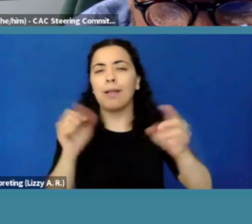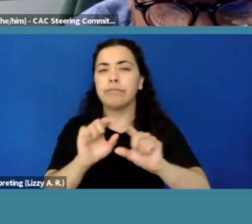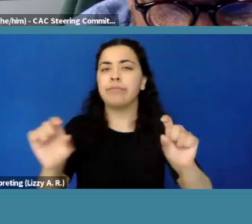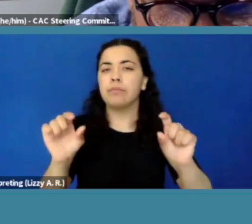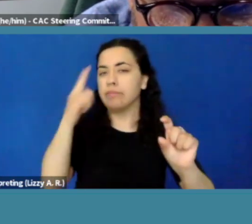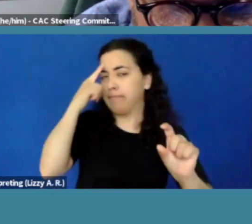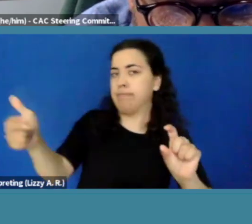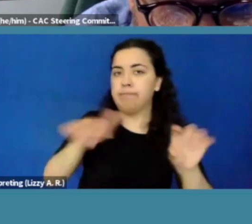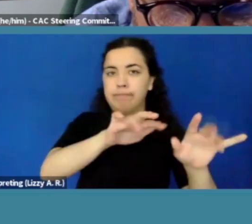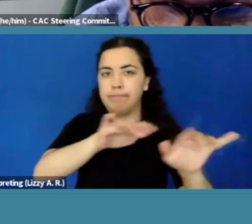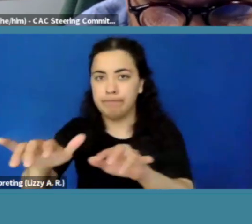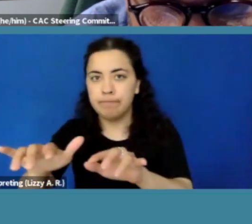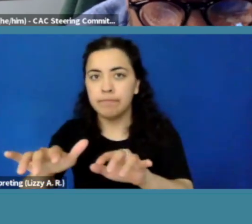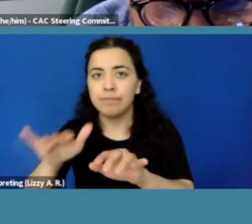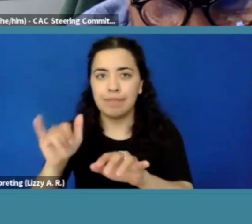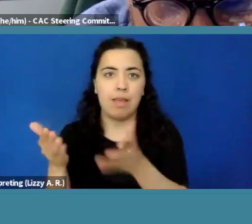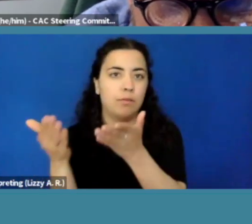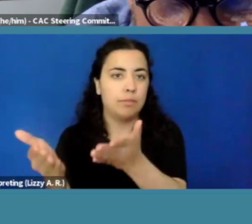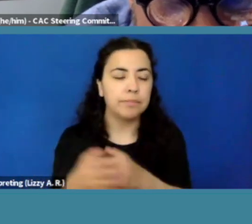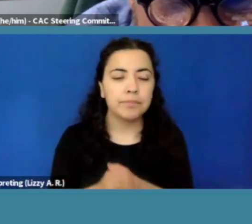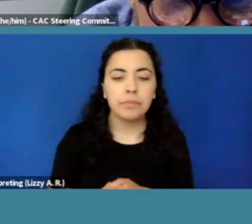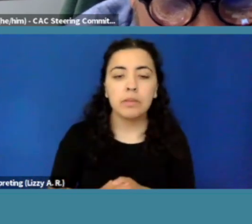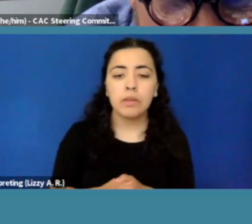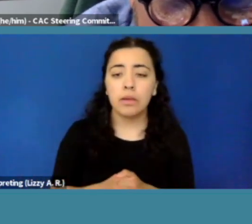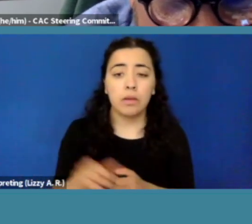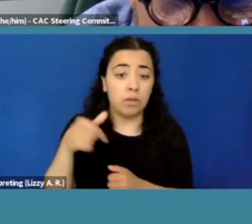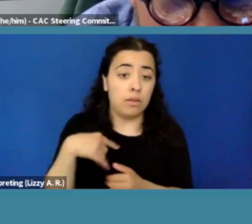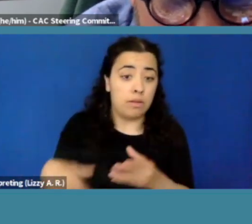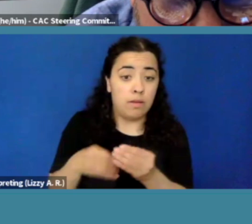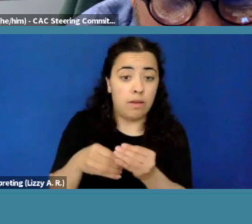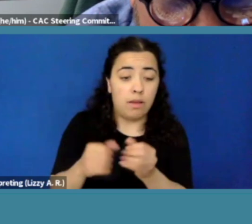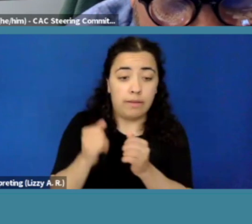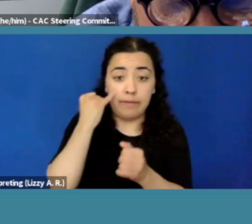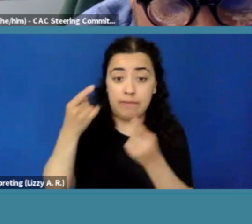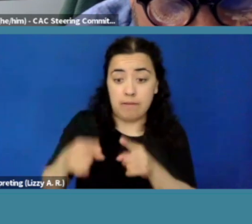And I would also, though, add in, whether it's an email or phone numbers